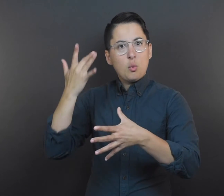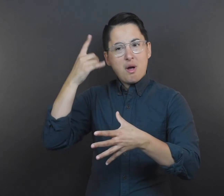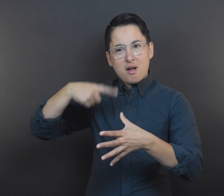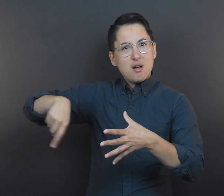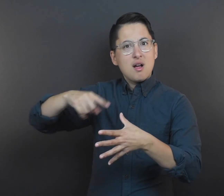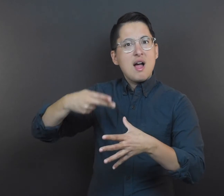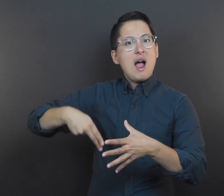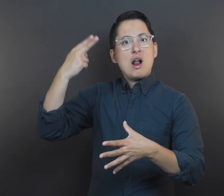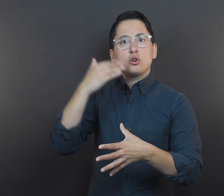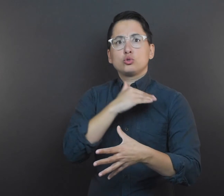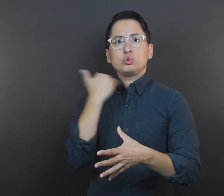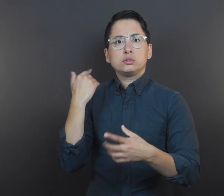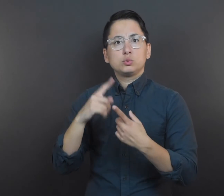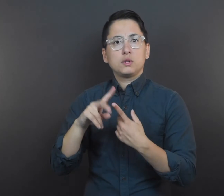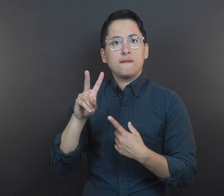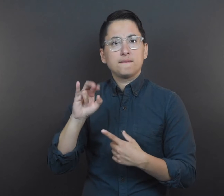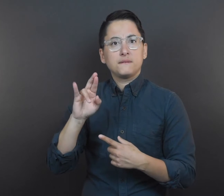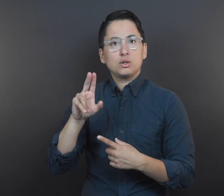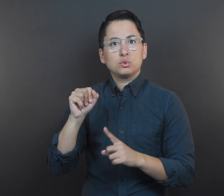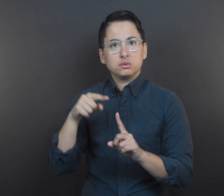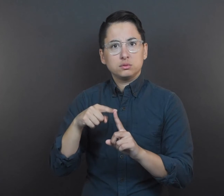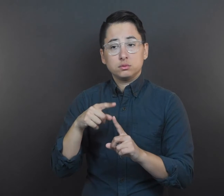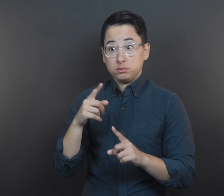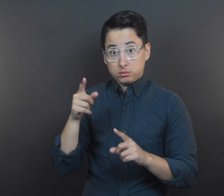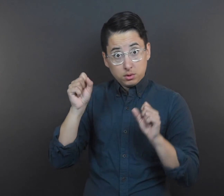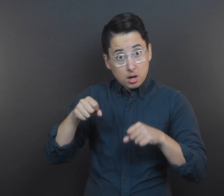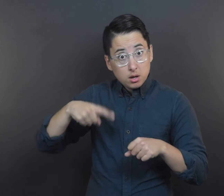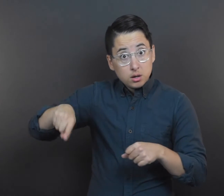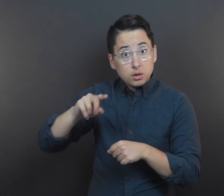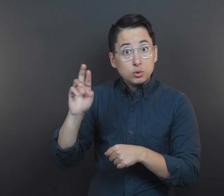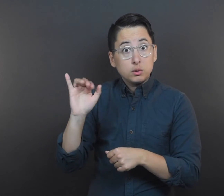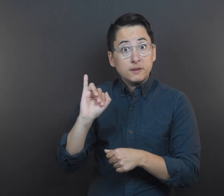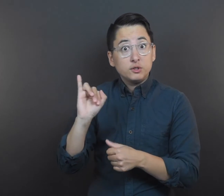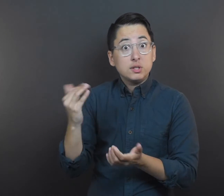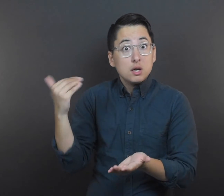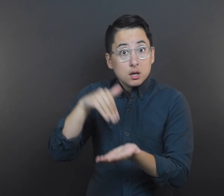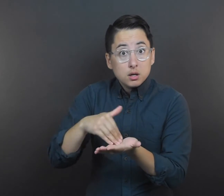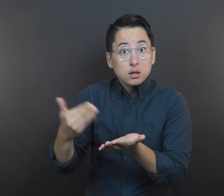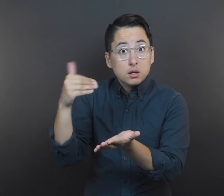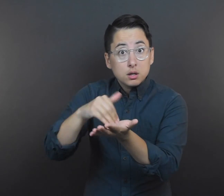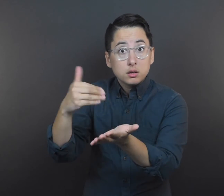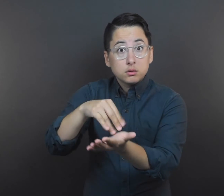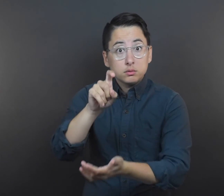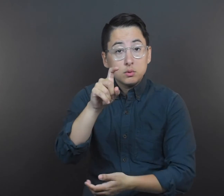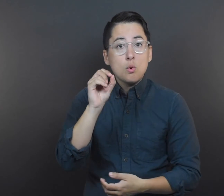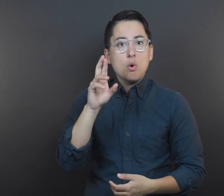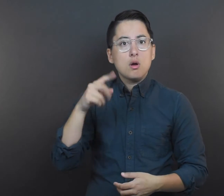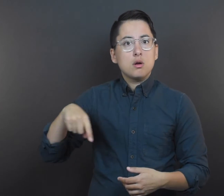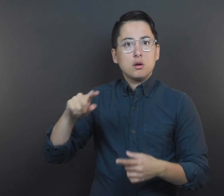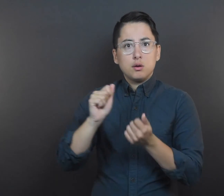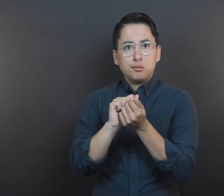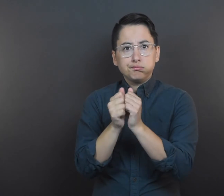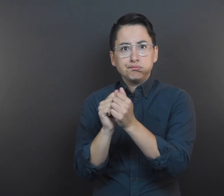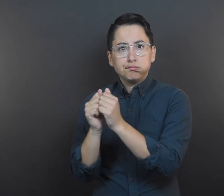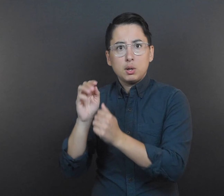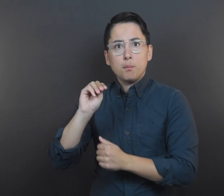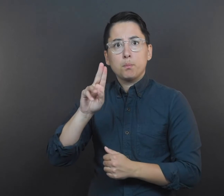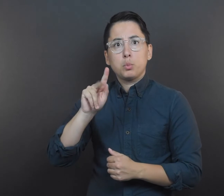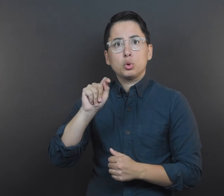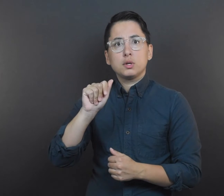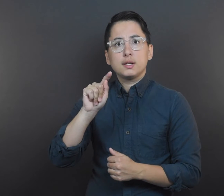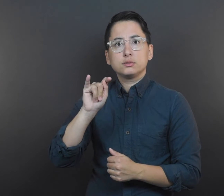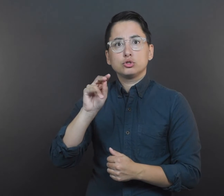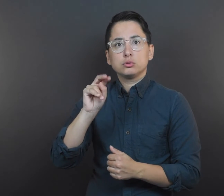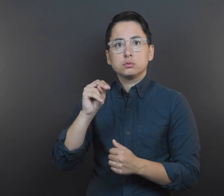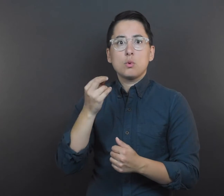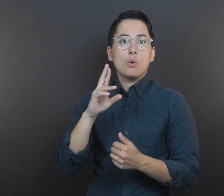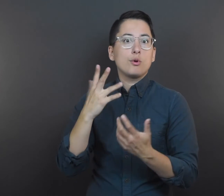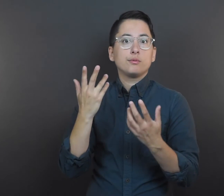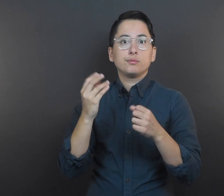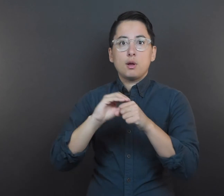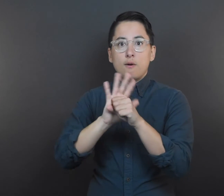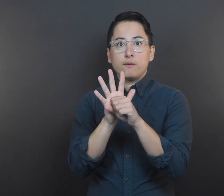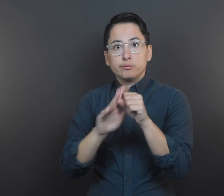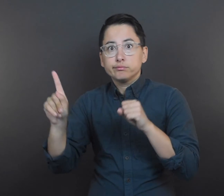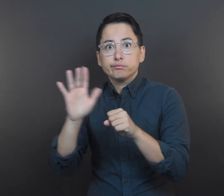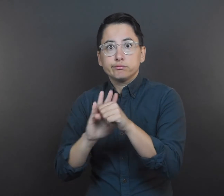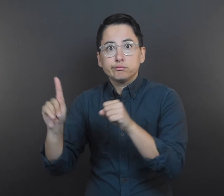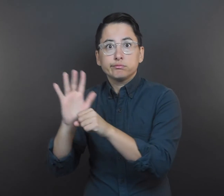people are possible.